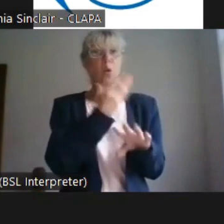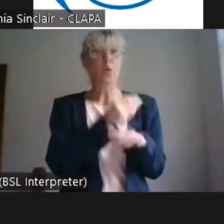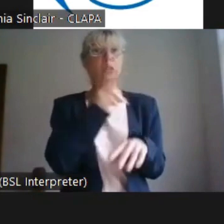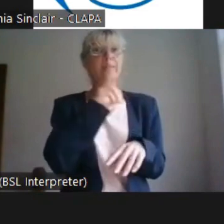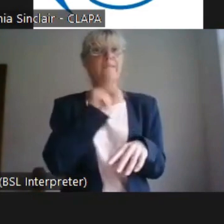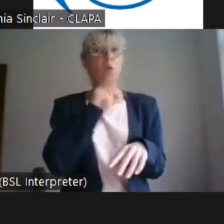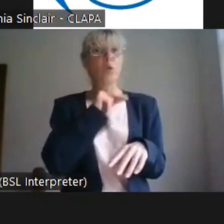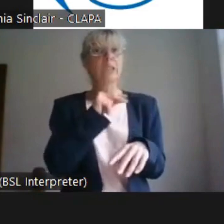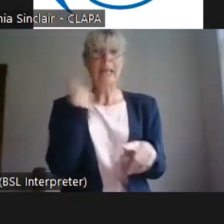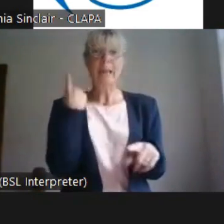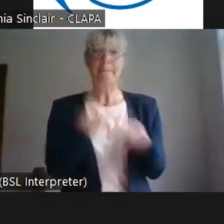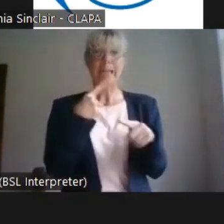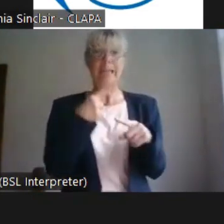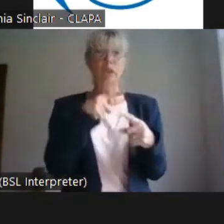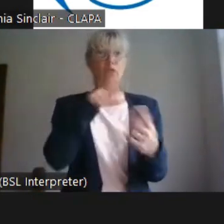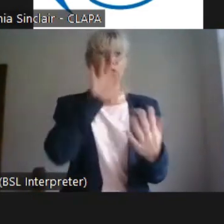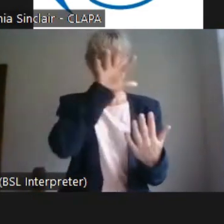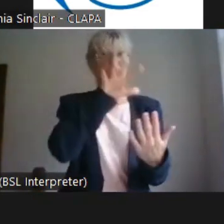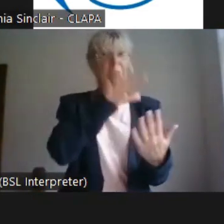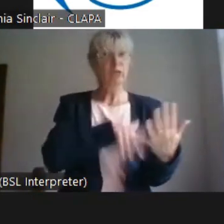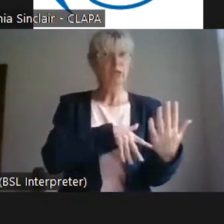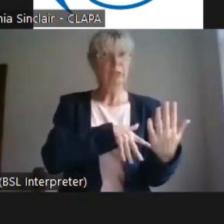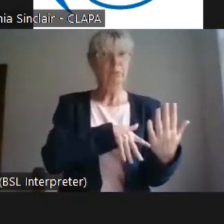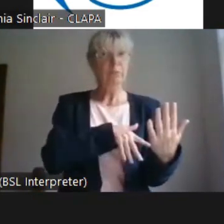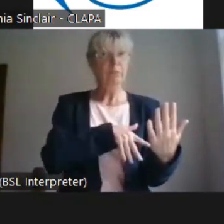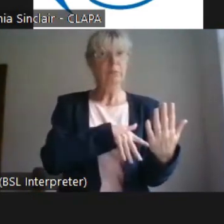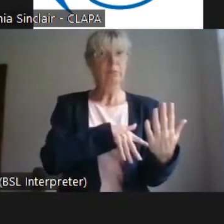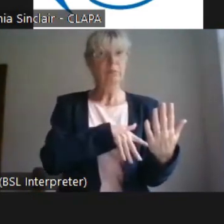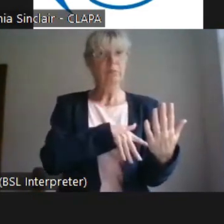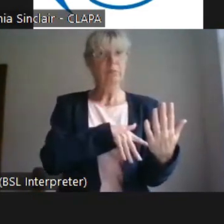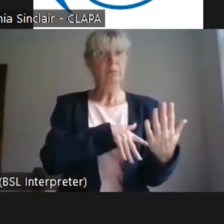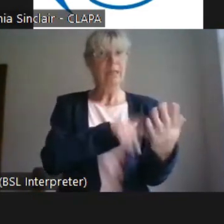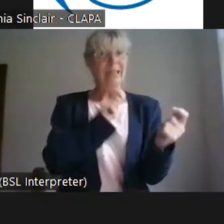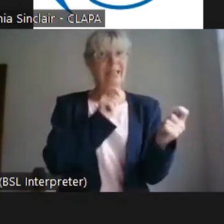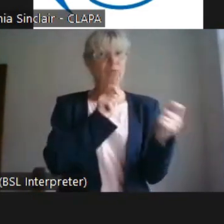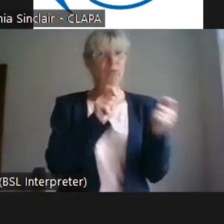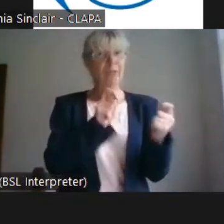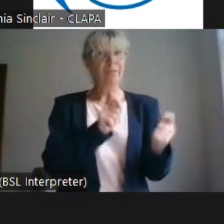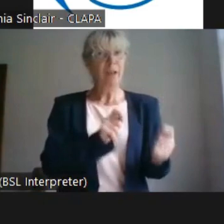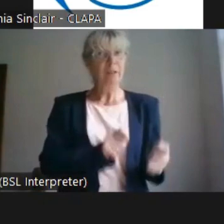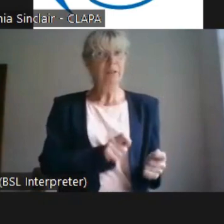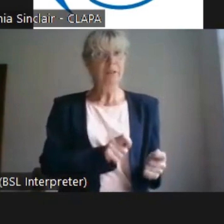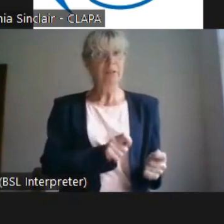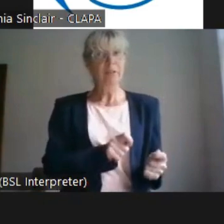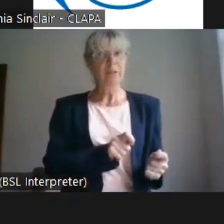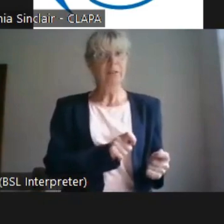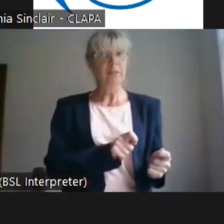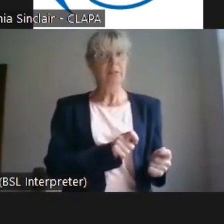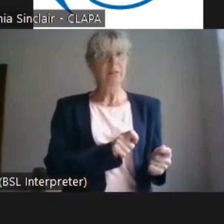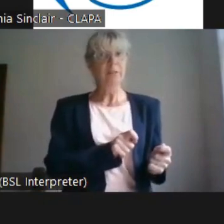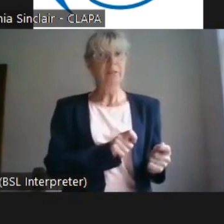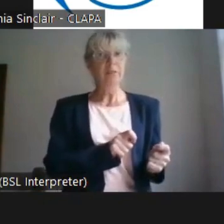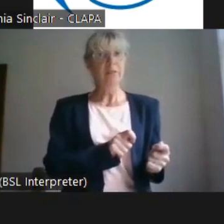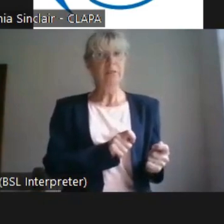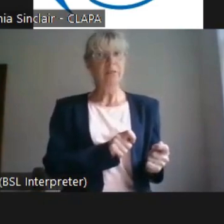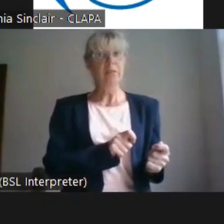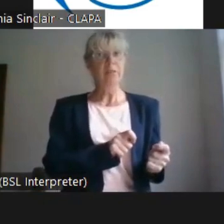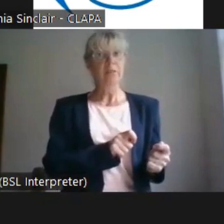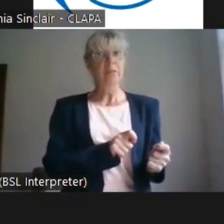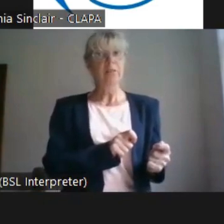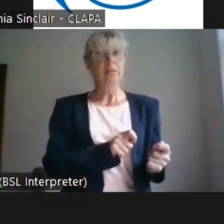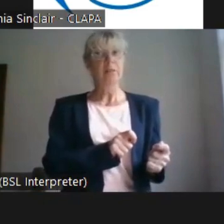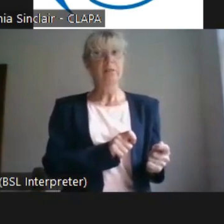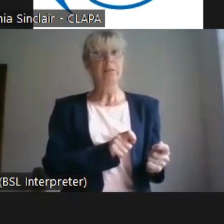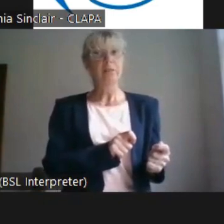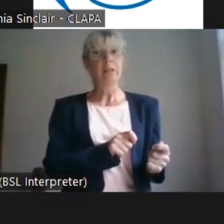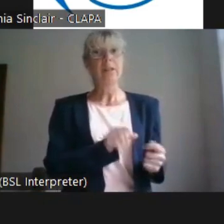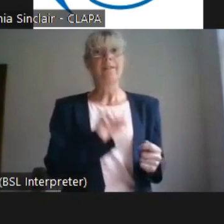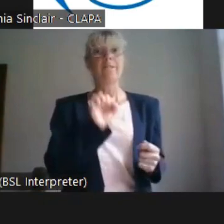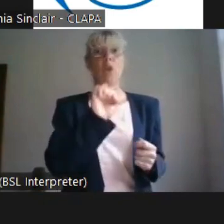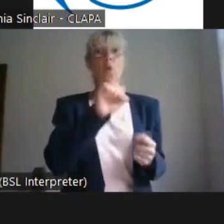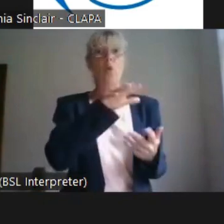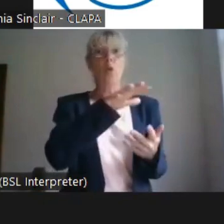which is then revised uh for your permanent collection if you like I use that especially